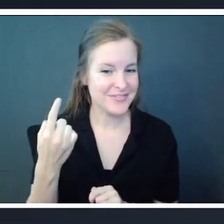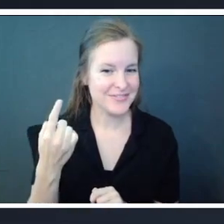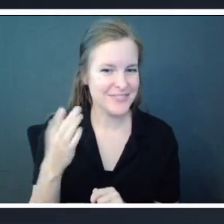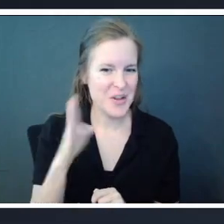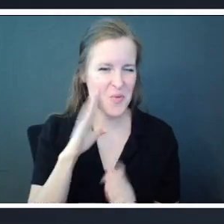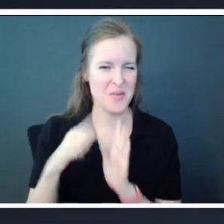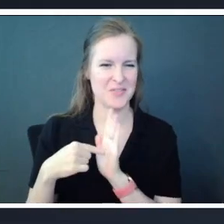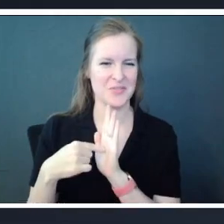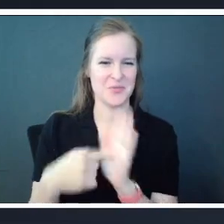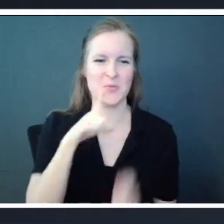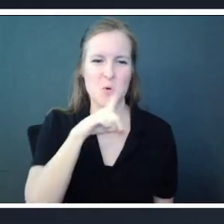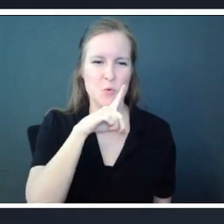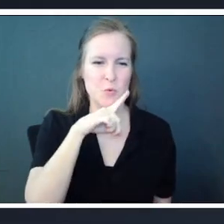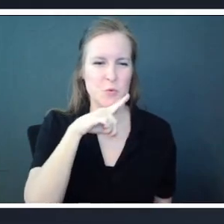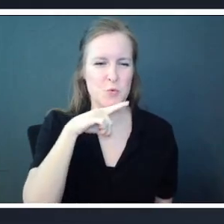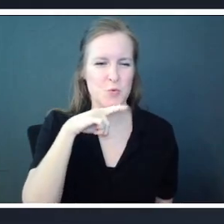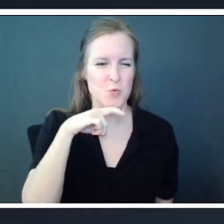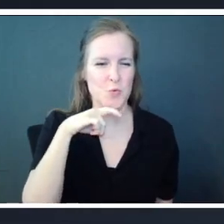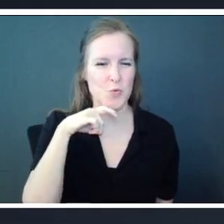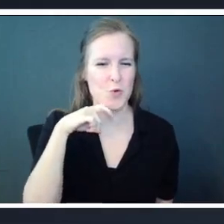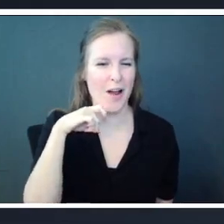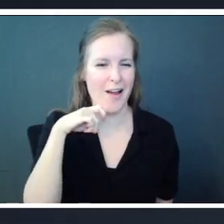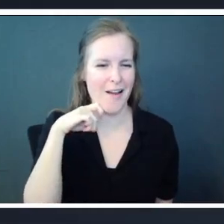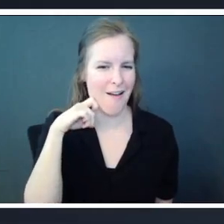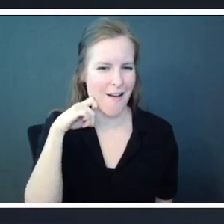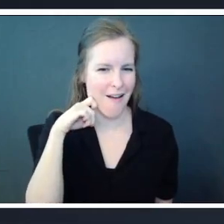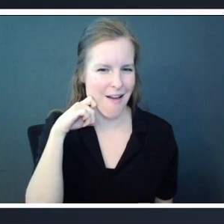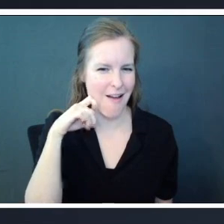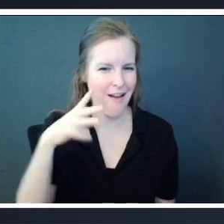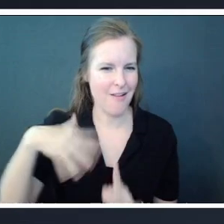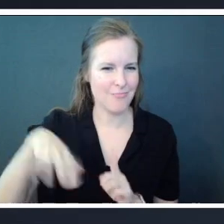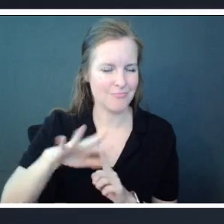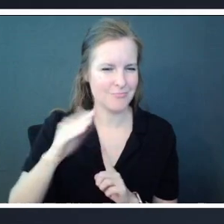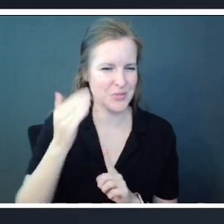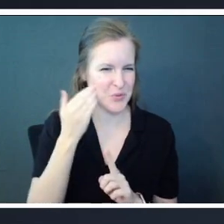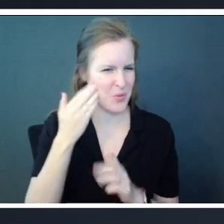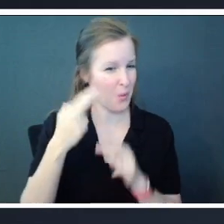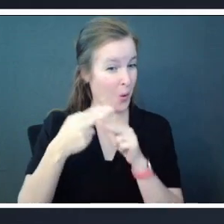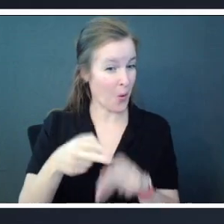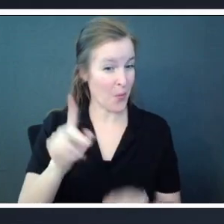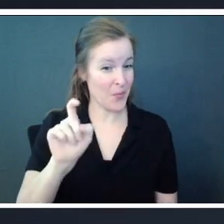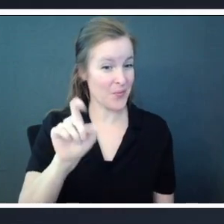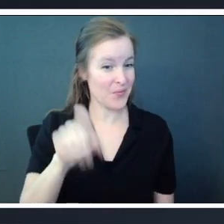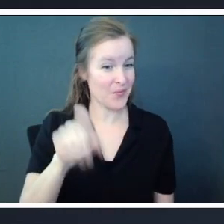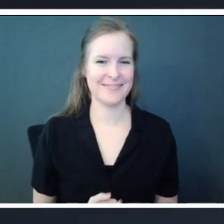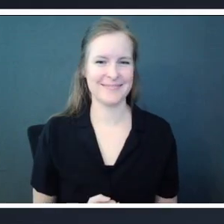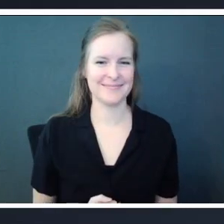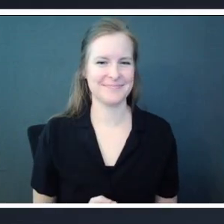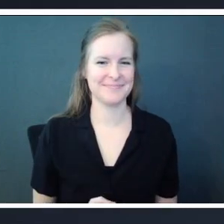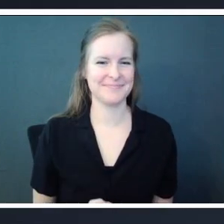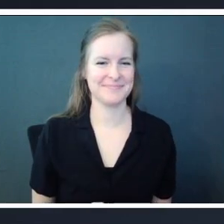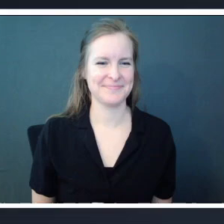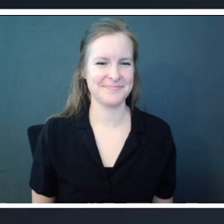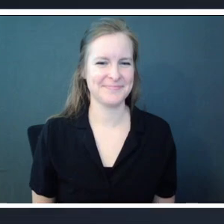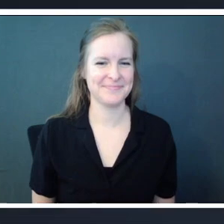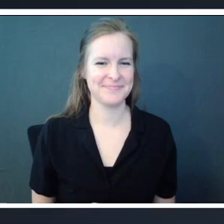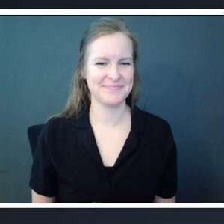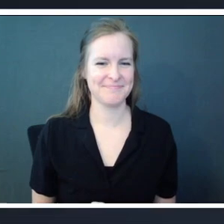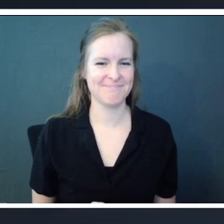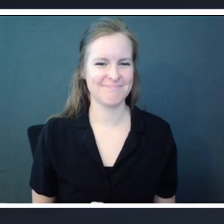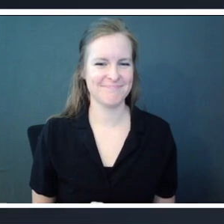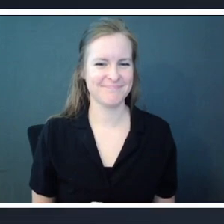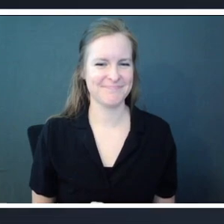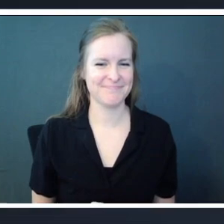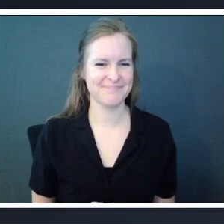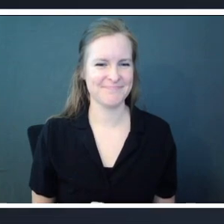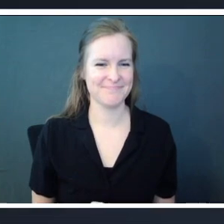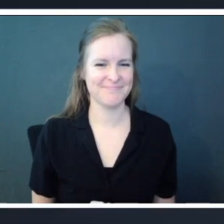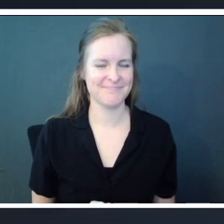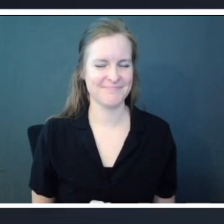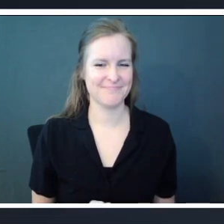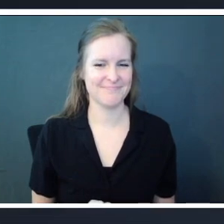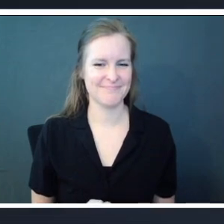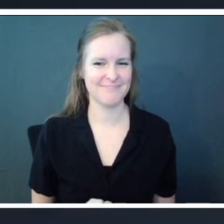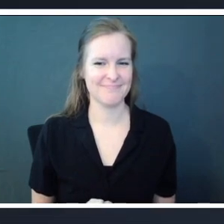Do you know what we call that habitat? There are many places throughout the video where it